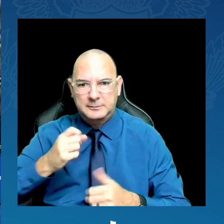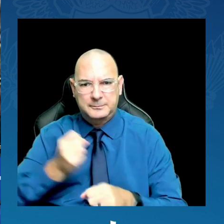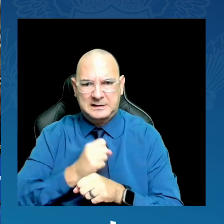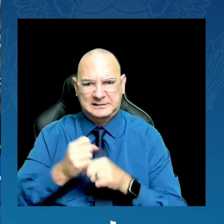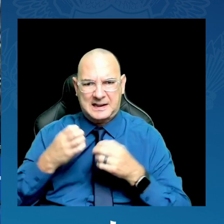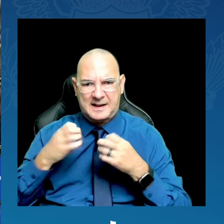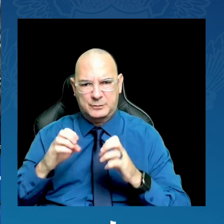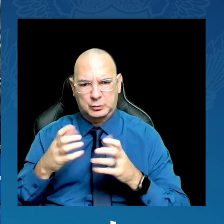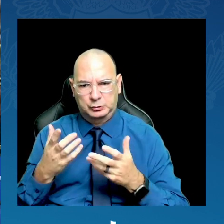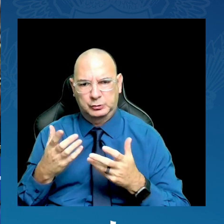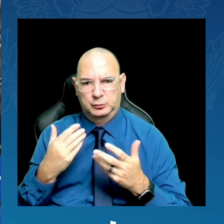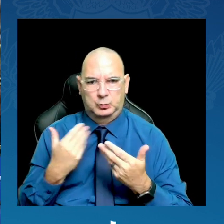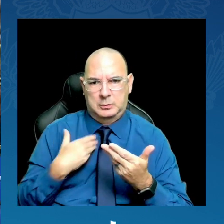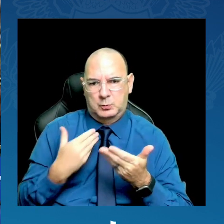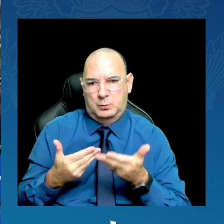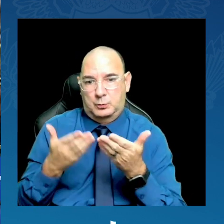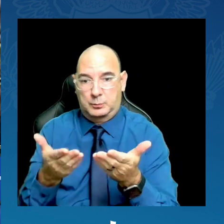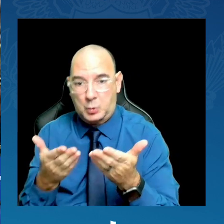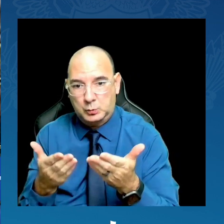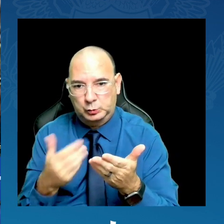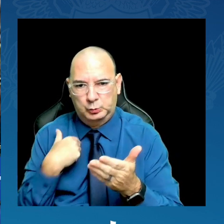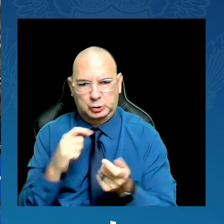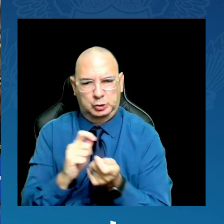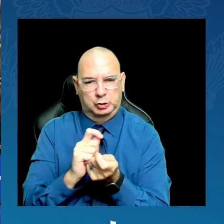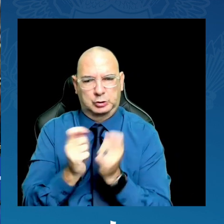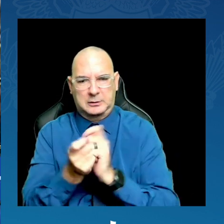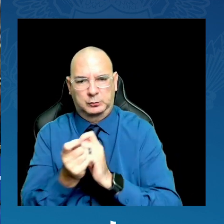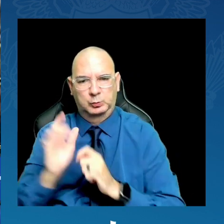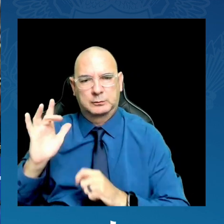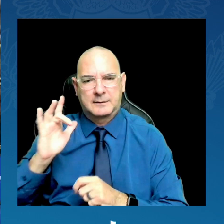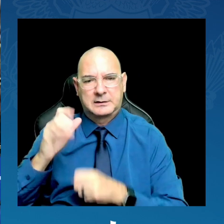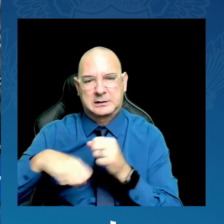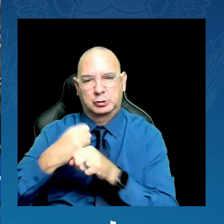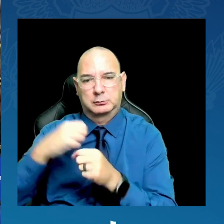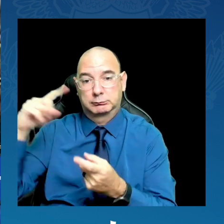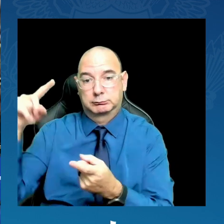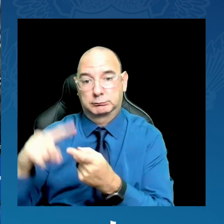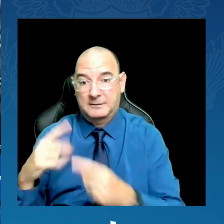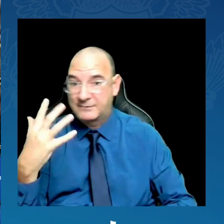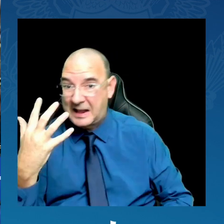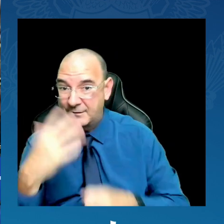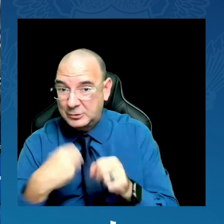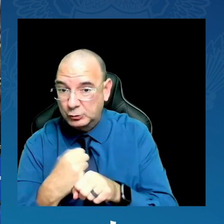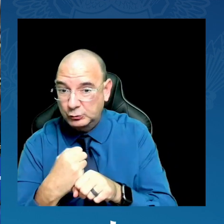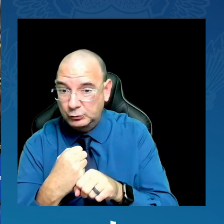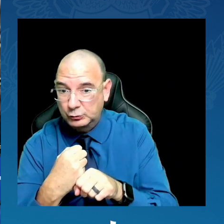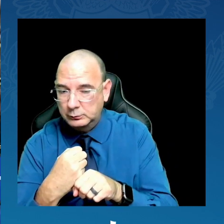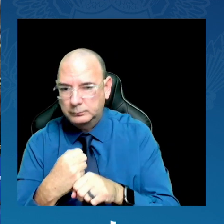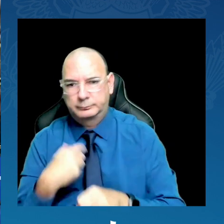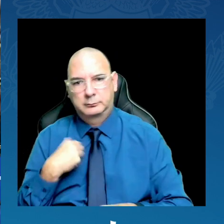that 25 year period to five years. We are also increasing the speed at which we are addressing